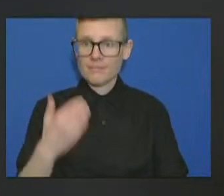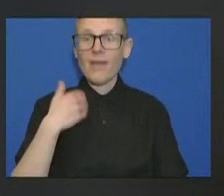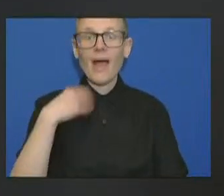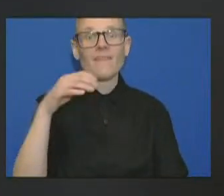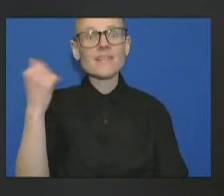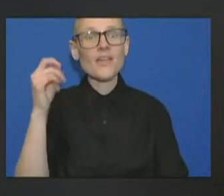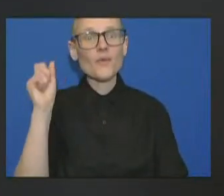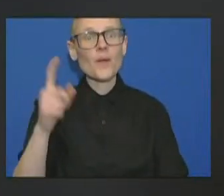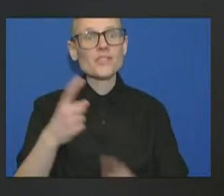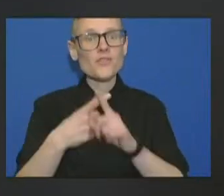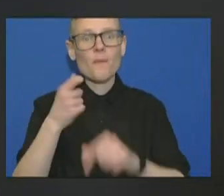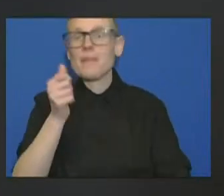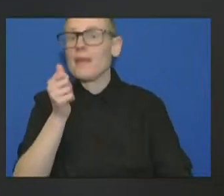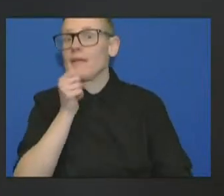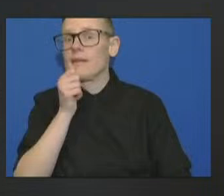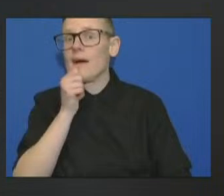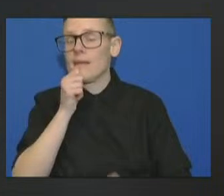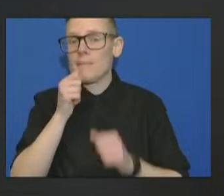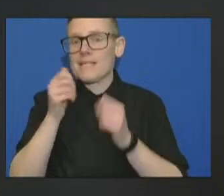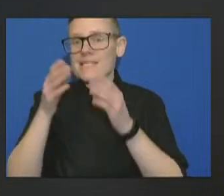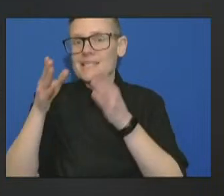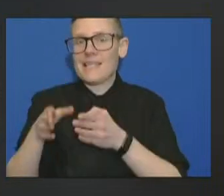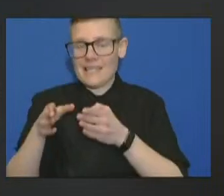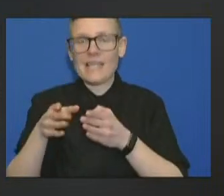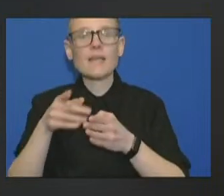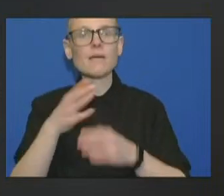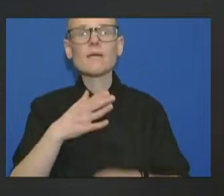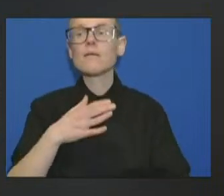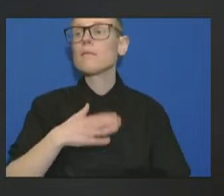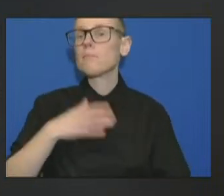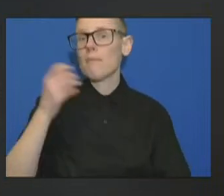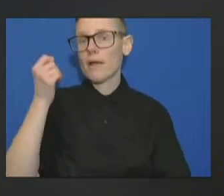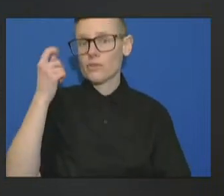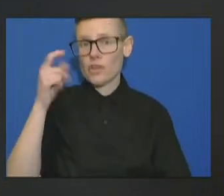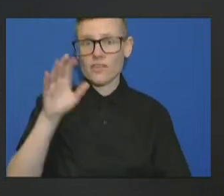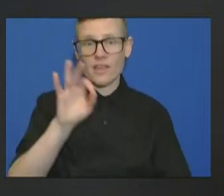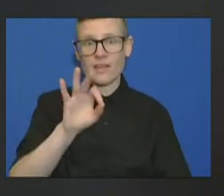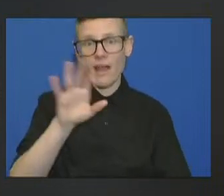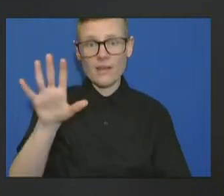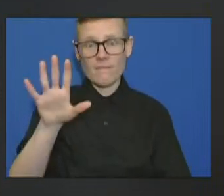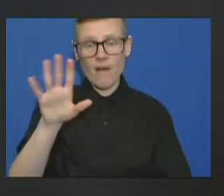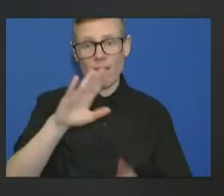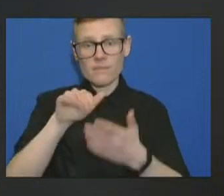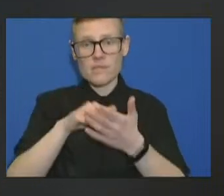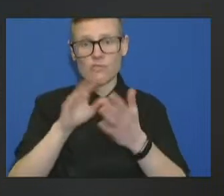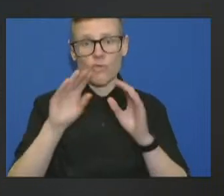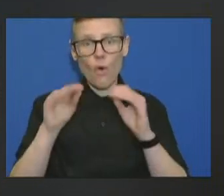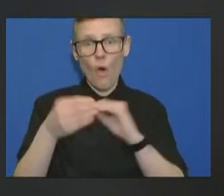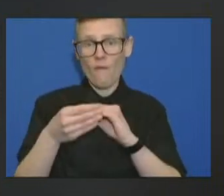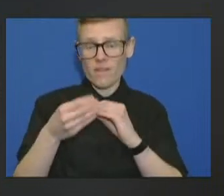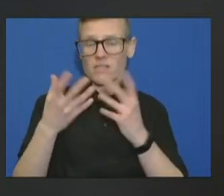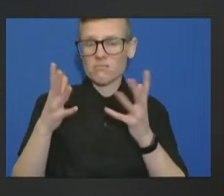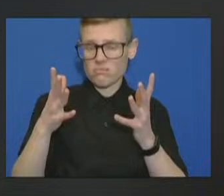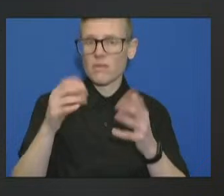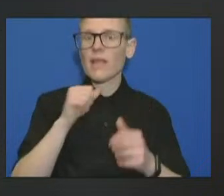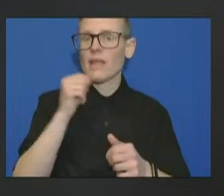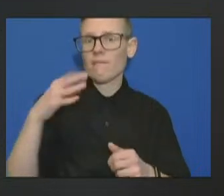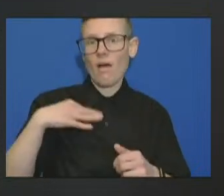it in the short term. I got another one from anonymous attendee, very popular today. Anonymous attendee. My